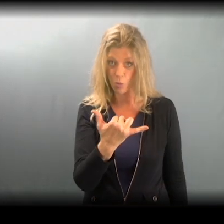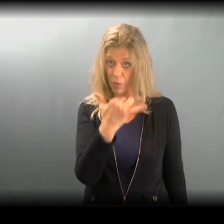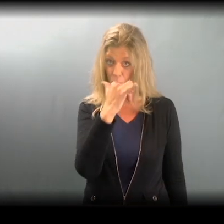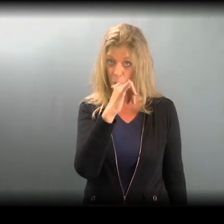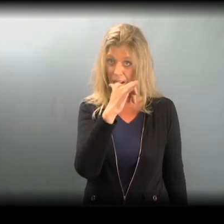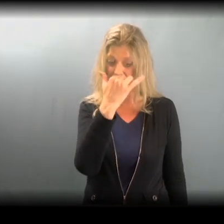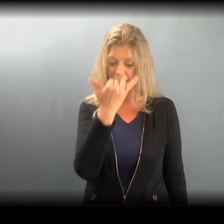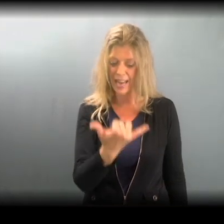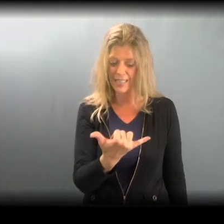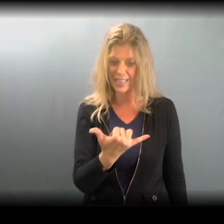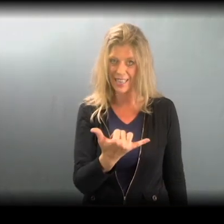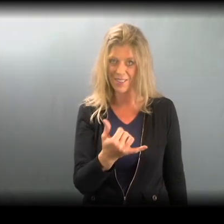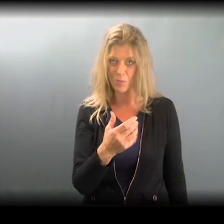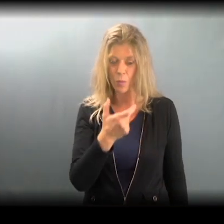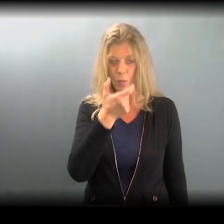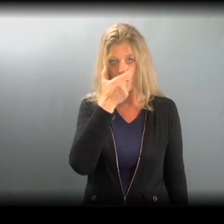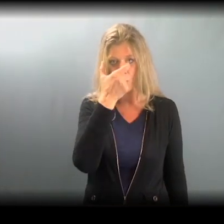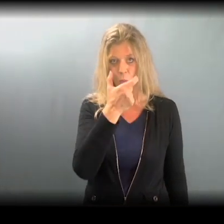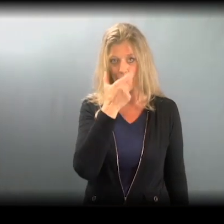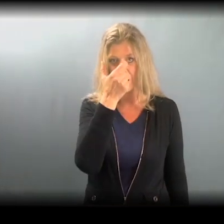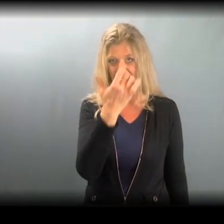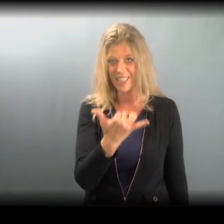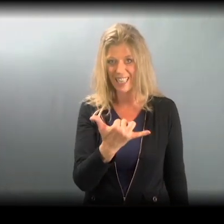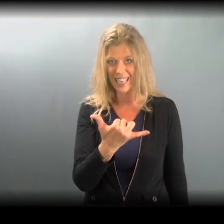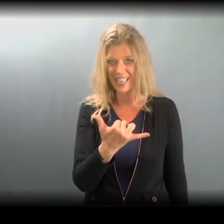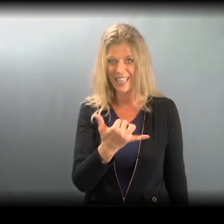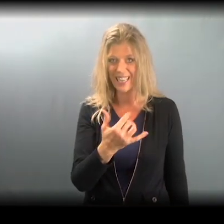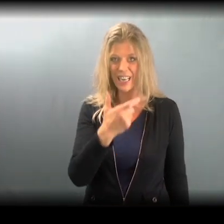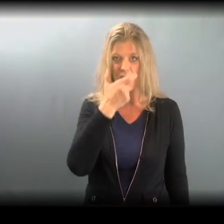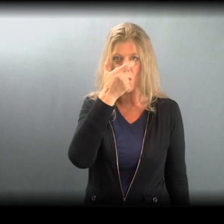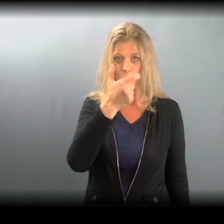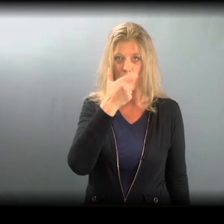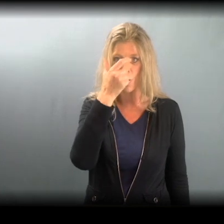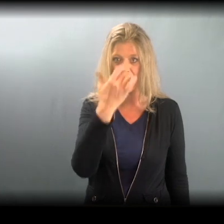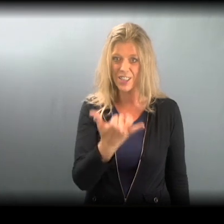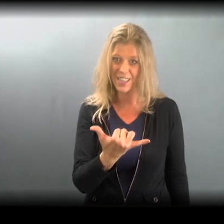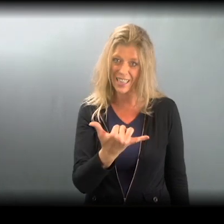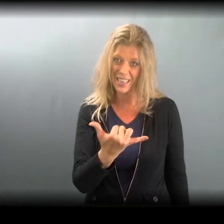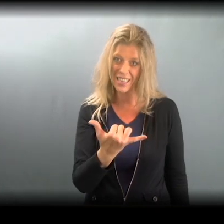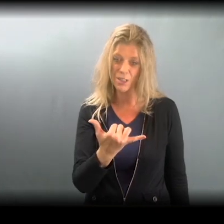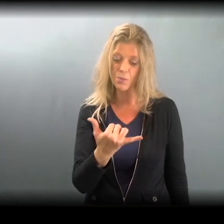With the Y-hand down. WATCHING